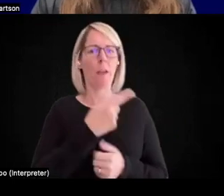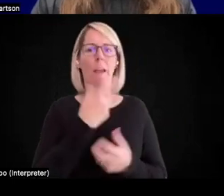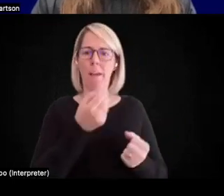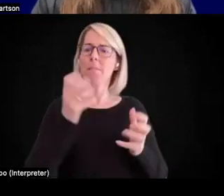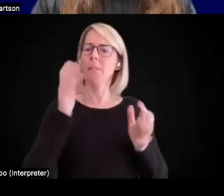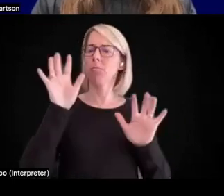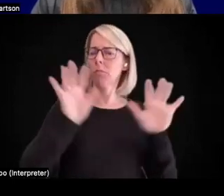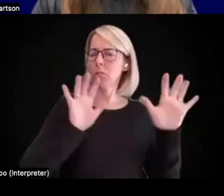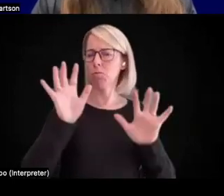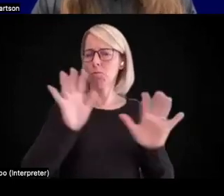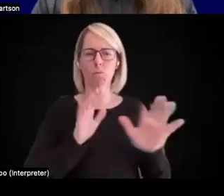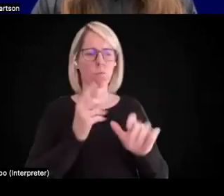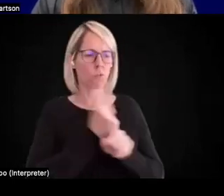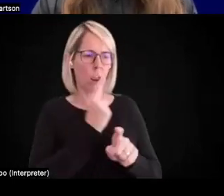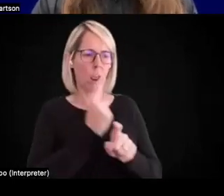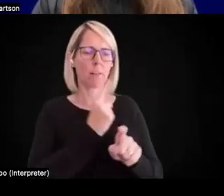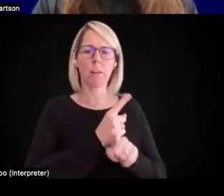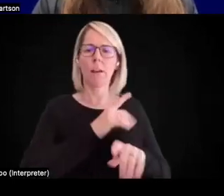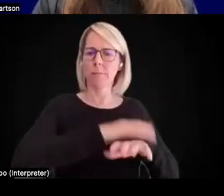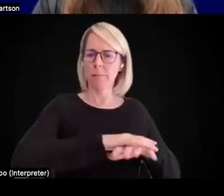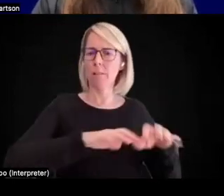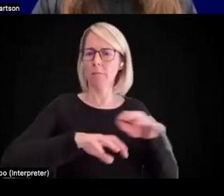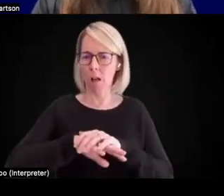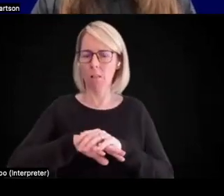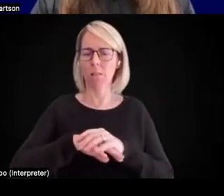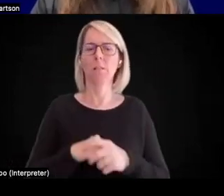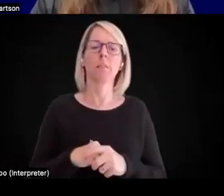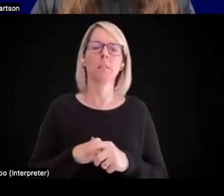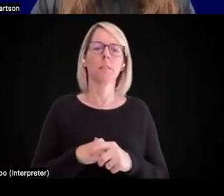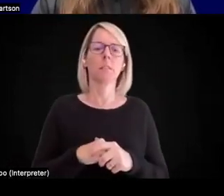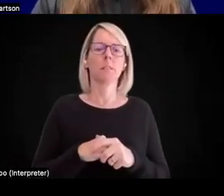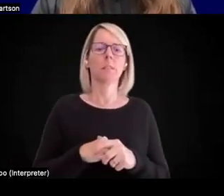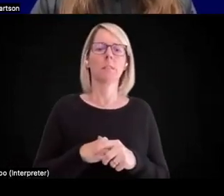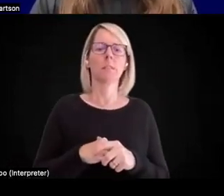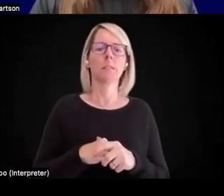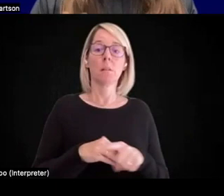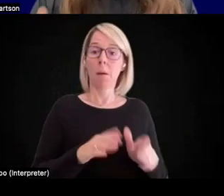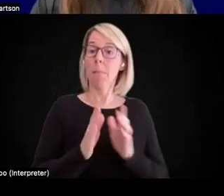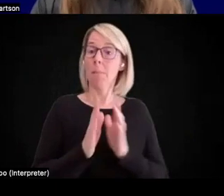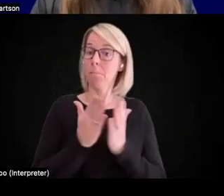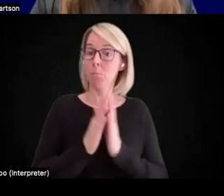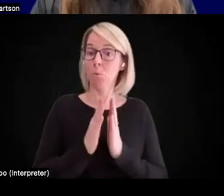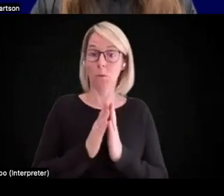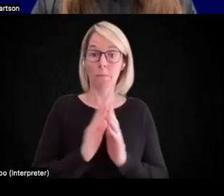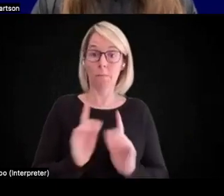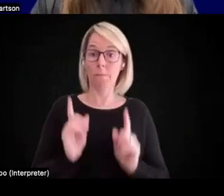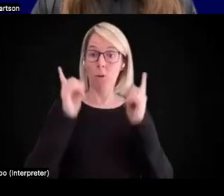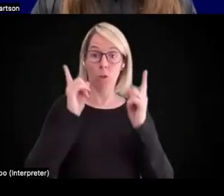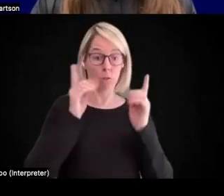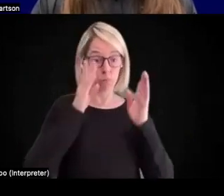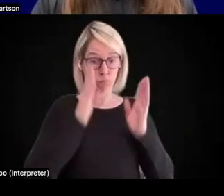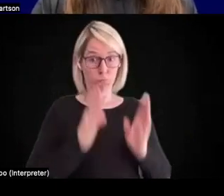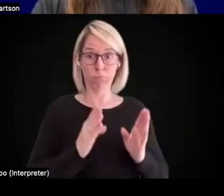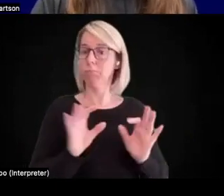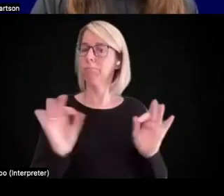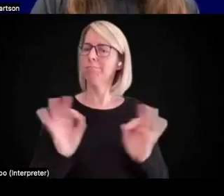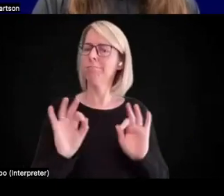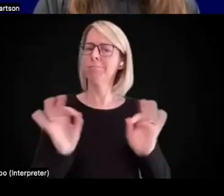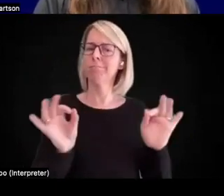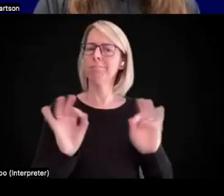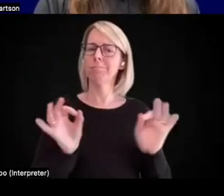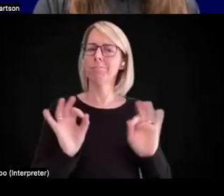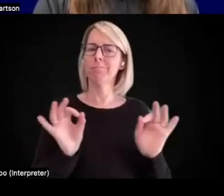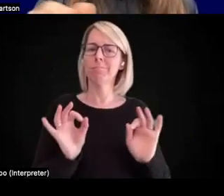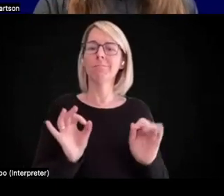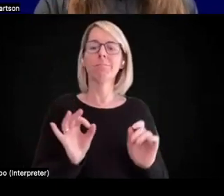tactile. The book really isn't even part of that interaction until the child brings the book into